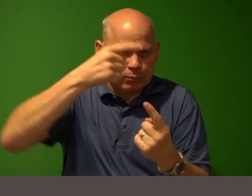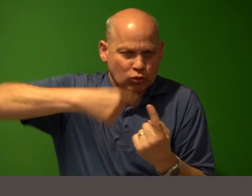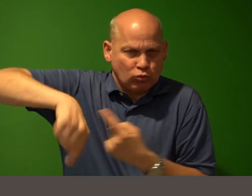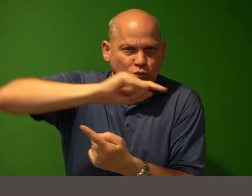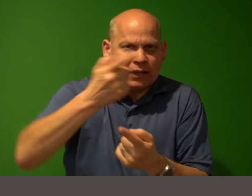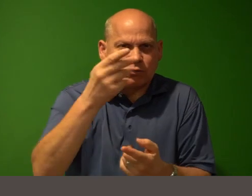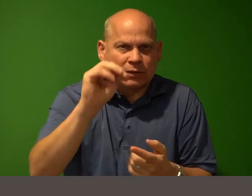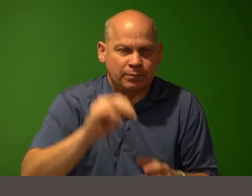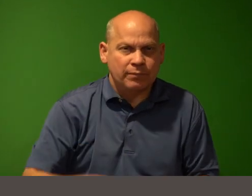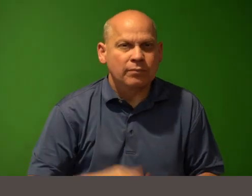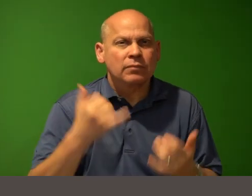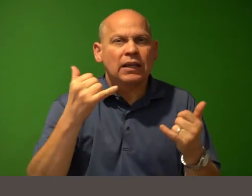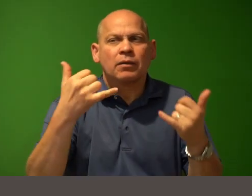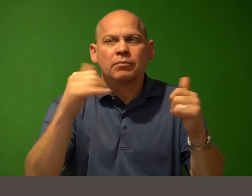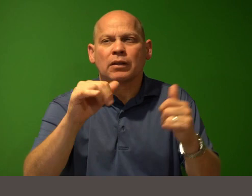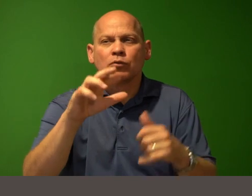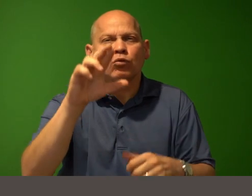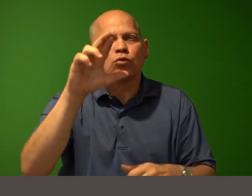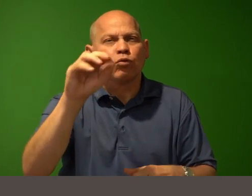Let's play a Row, Row, Row Your Boat.